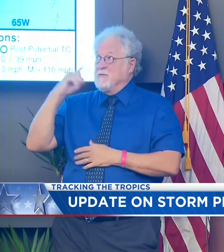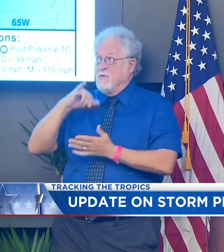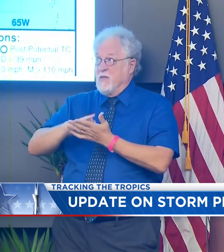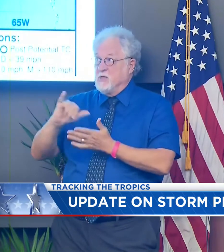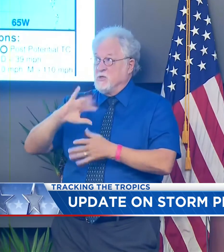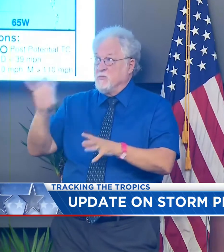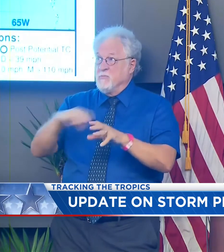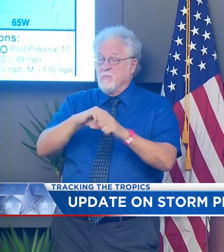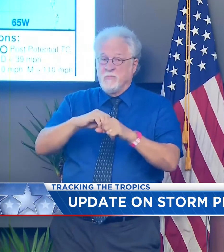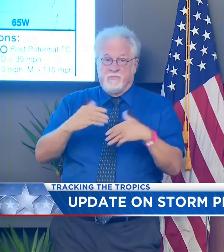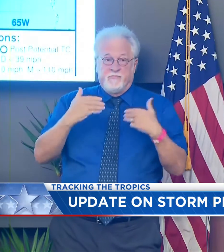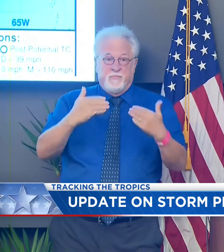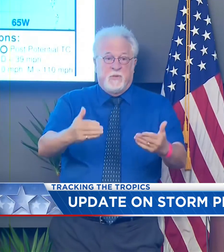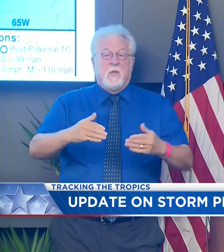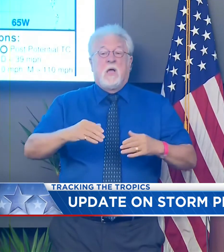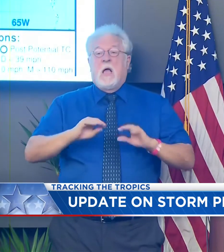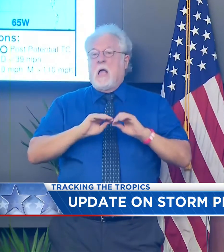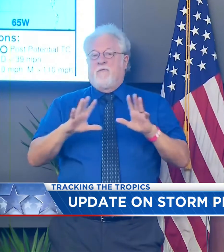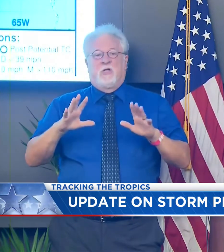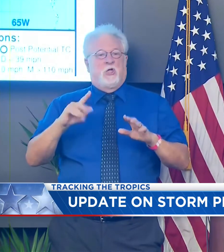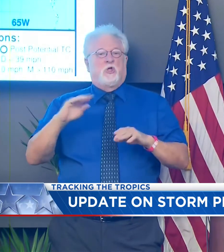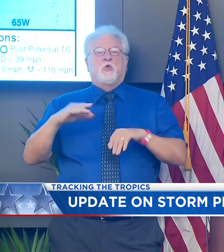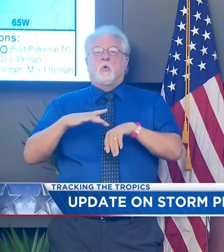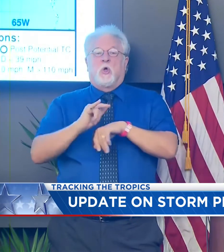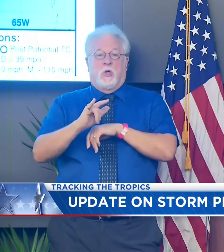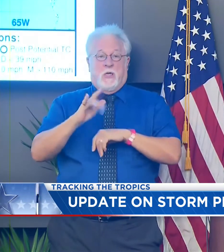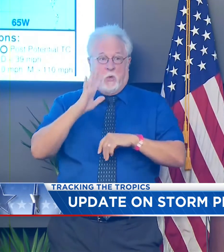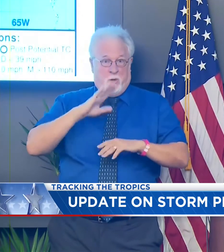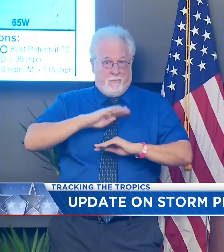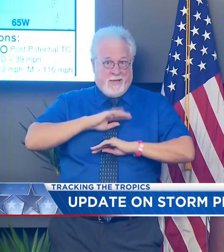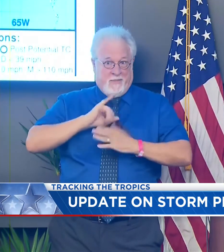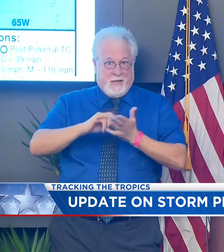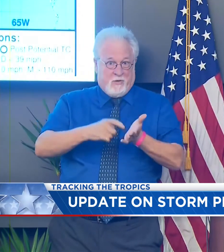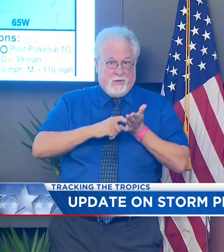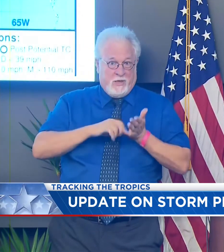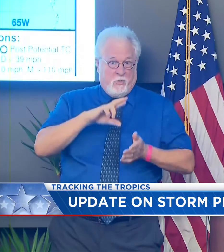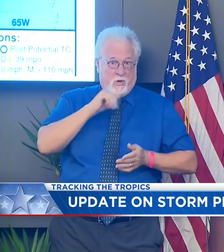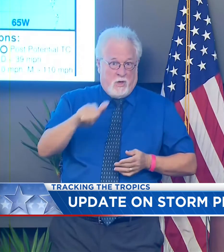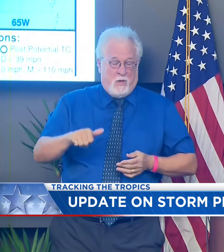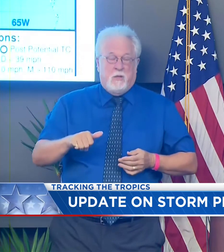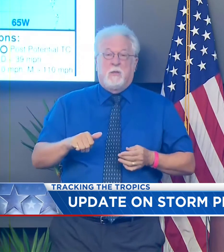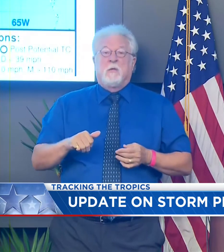CONCERNED ABOUT FOOD NOW. IF WE MEET THE FEDERAL DISASTER